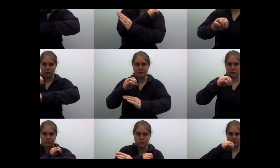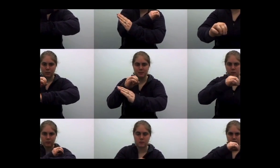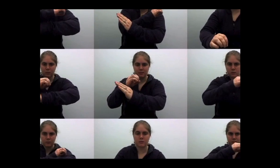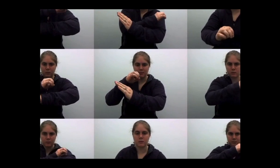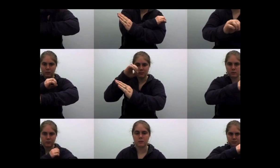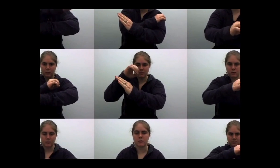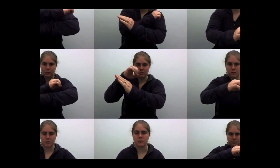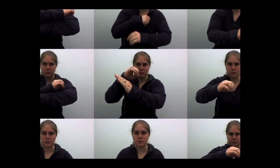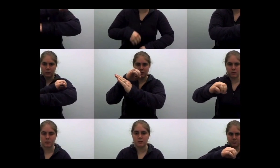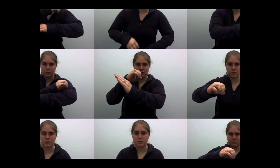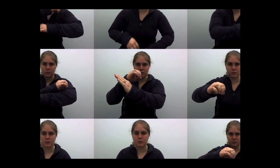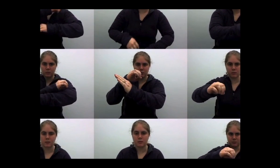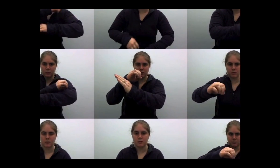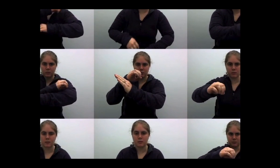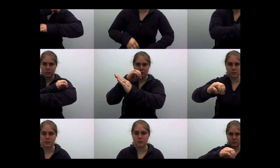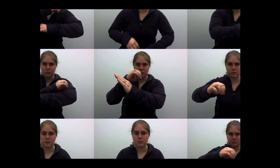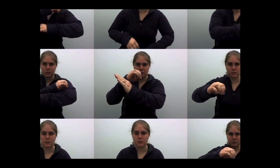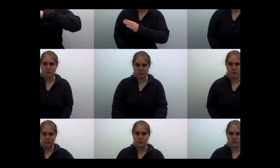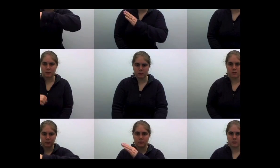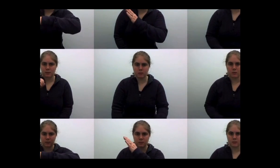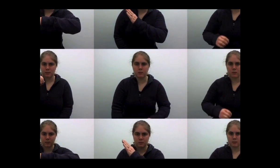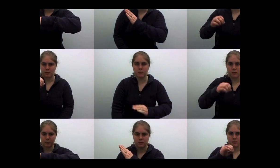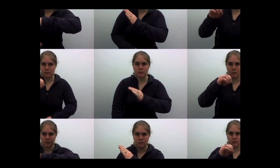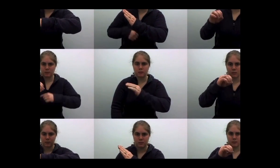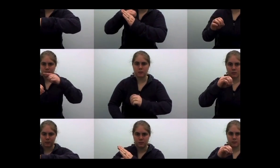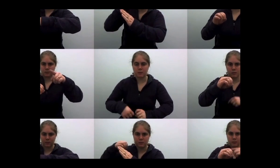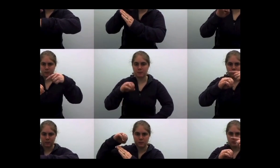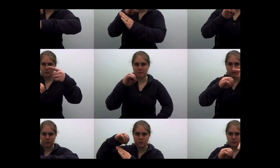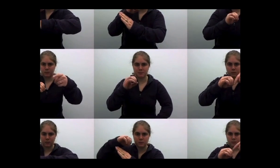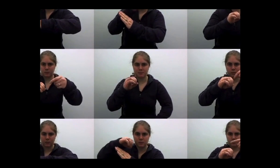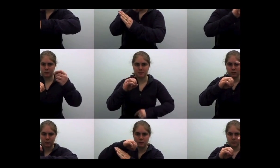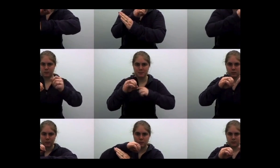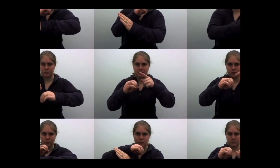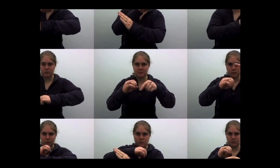compositionally into two different parts. And indeed, another interesting thing that